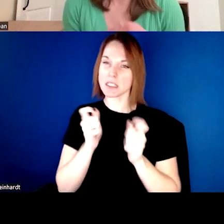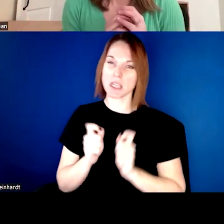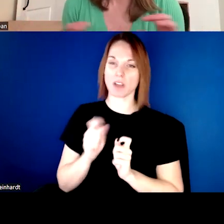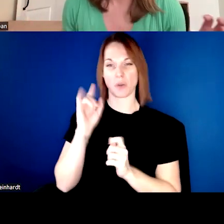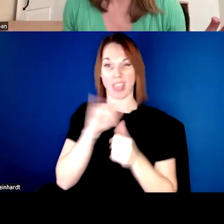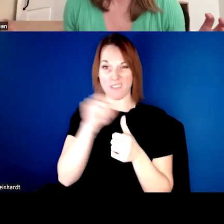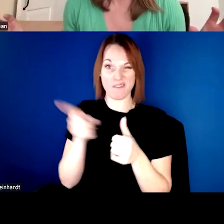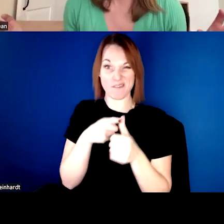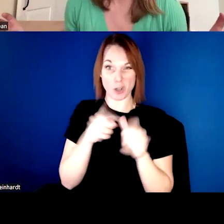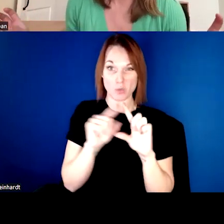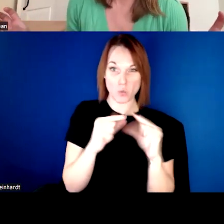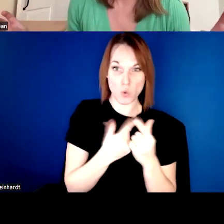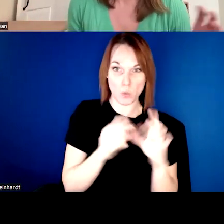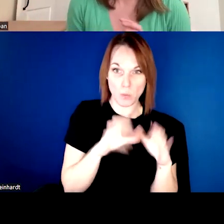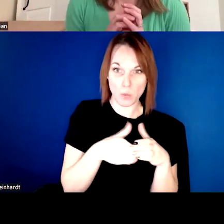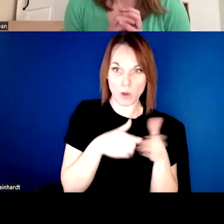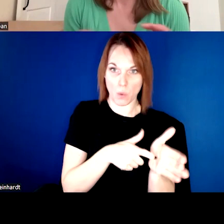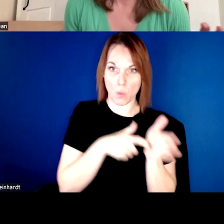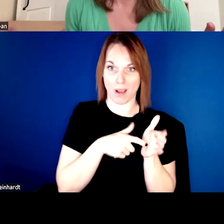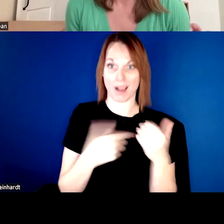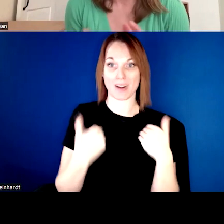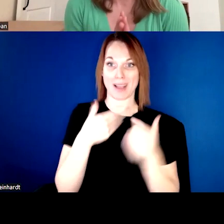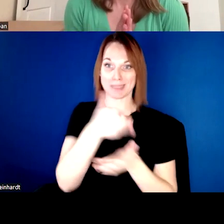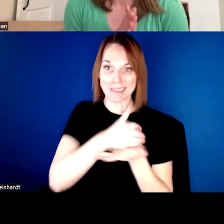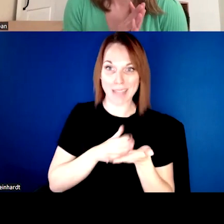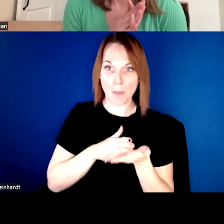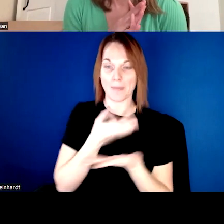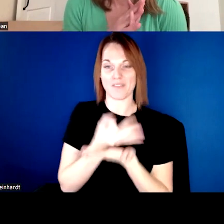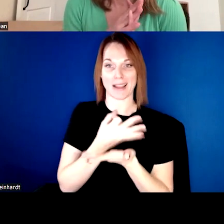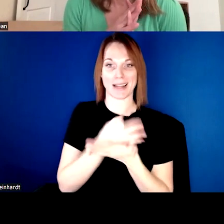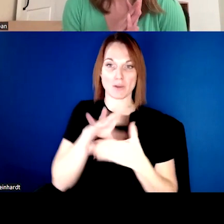to have some personal finance content before they graduated from high school,